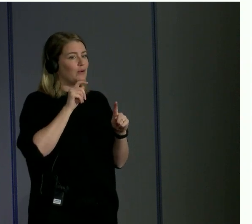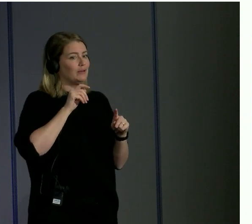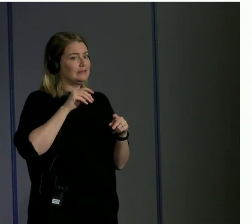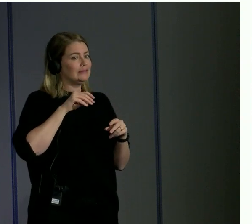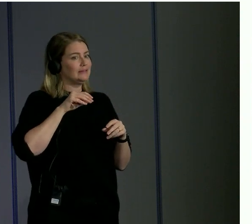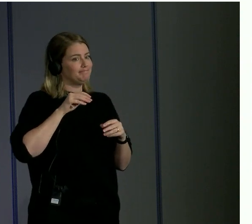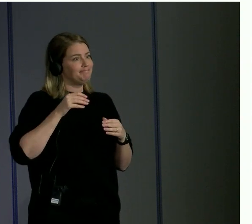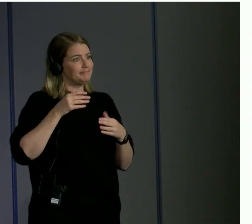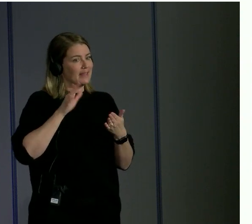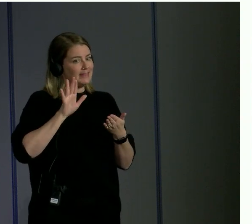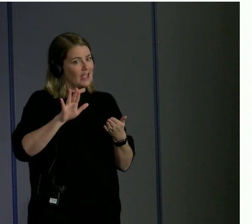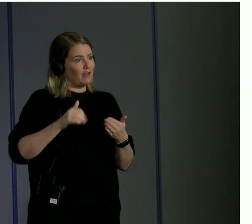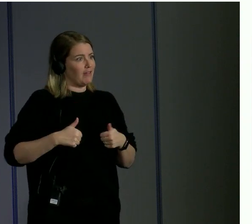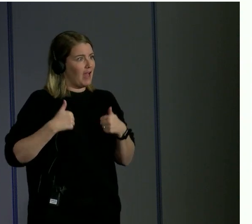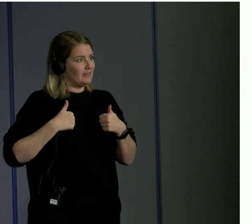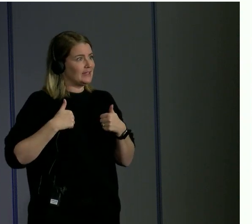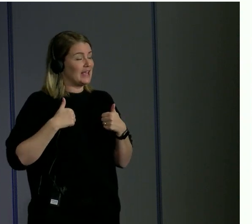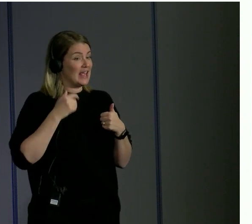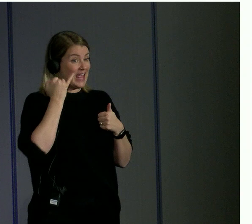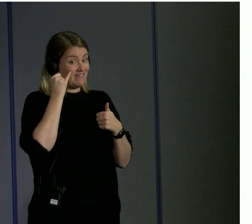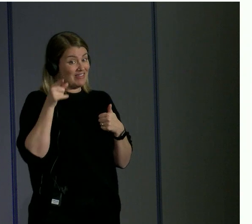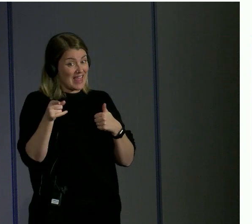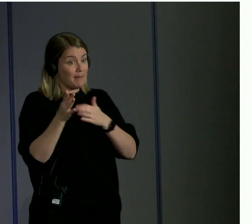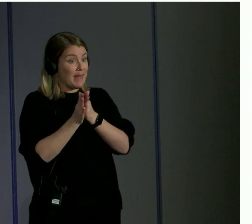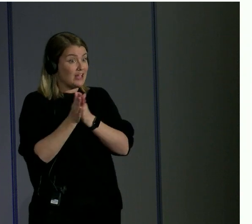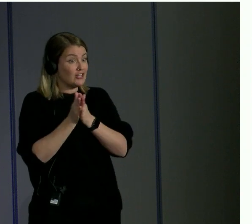and if they're passionate about a product, they're going to tell someone else as well.